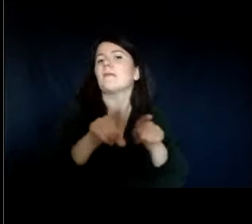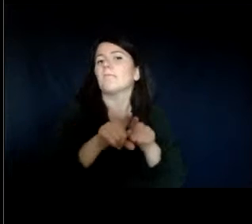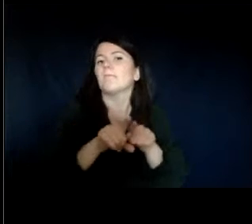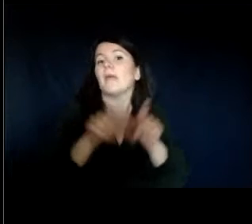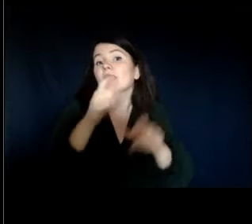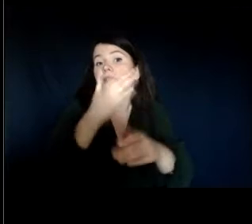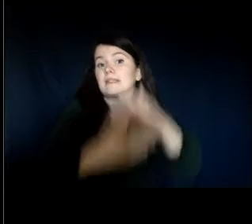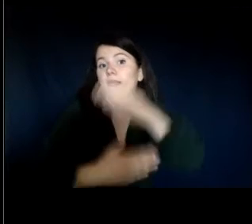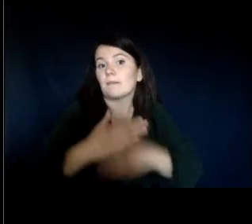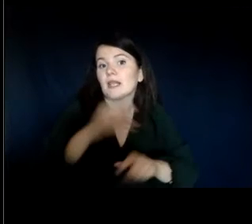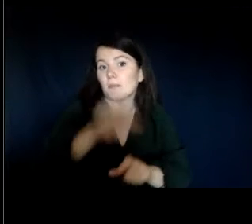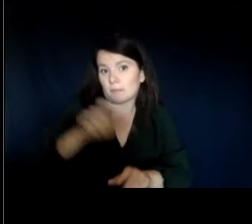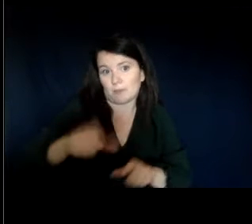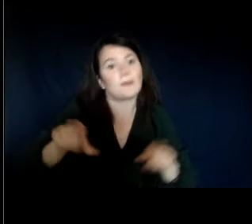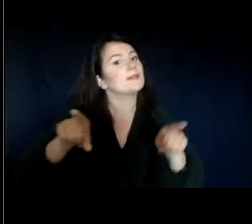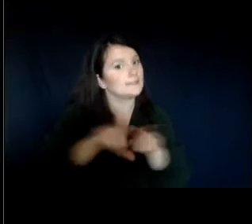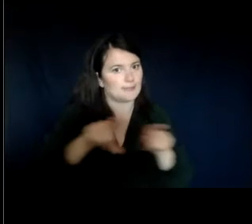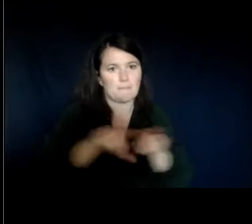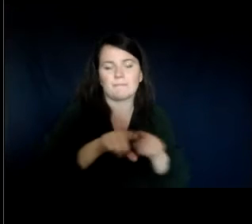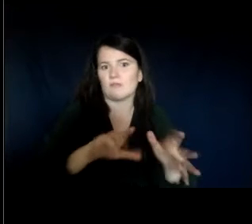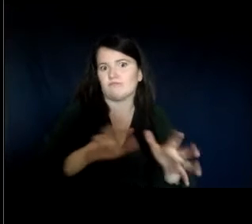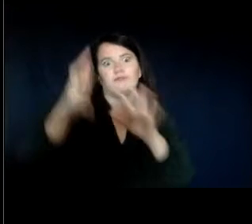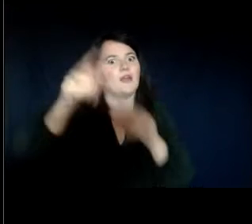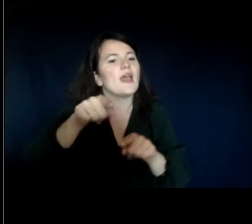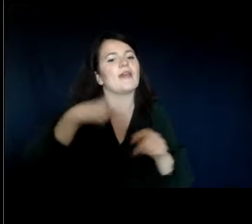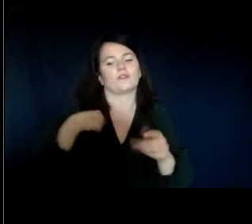And also, we need also to ensure the most deprived